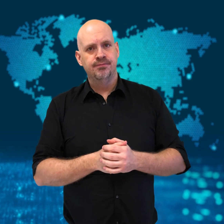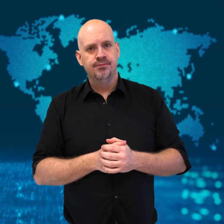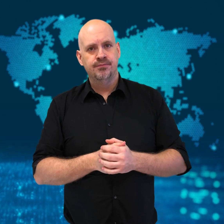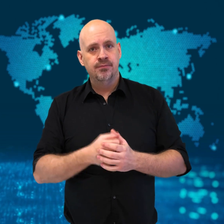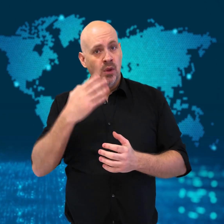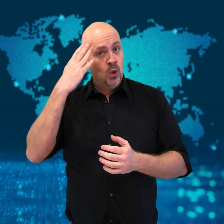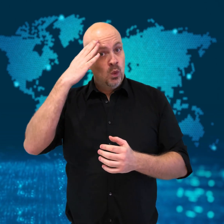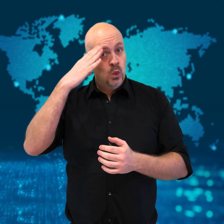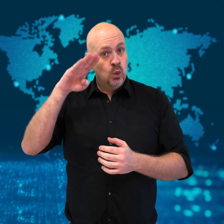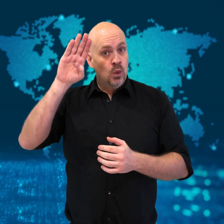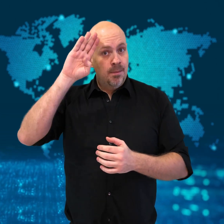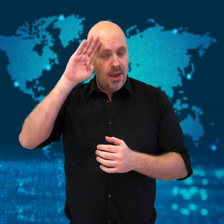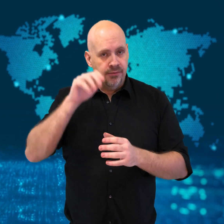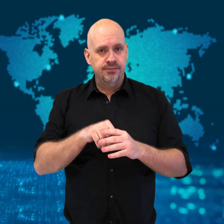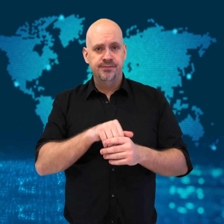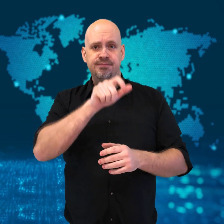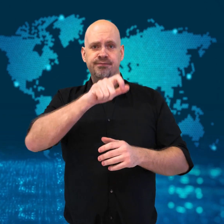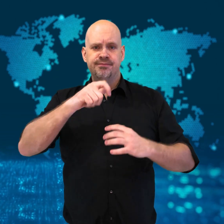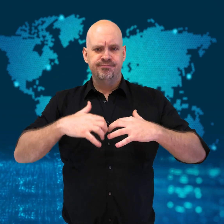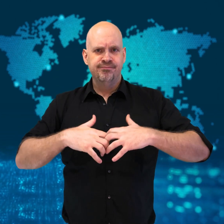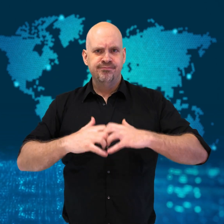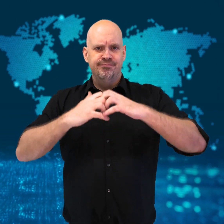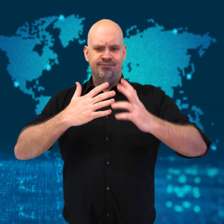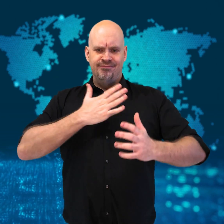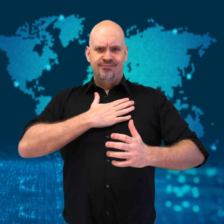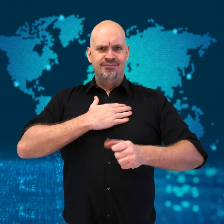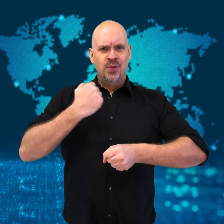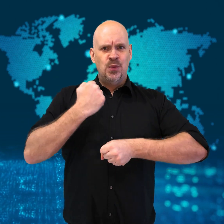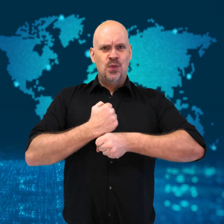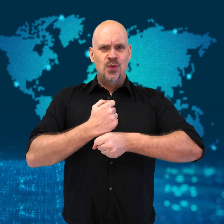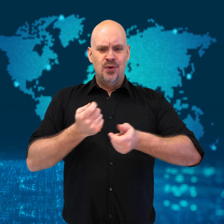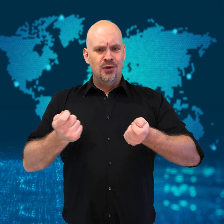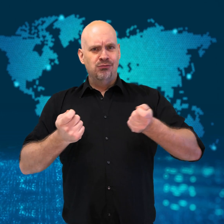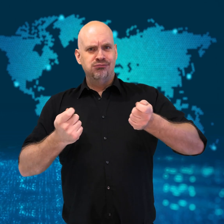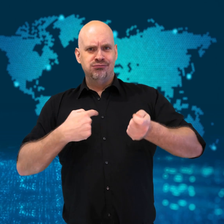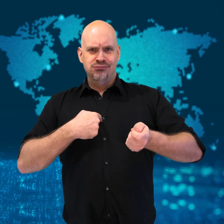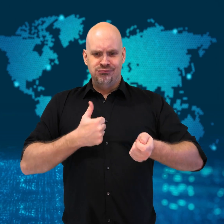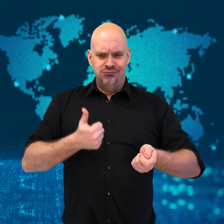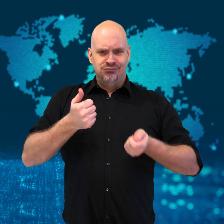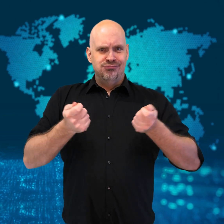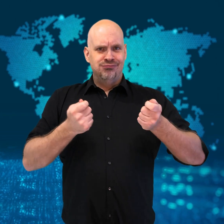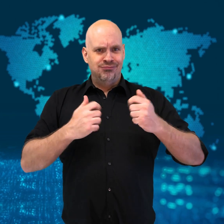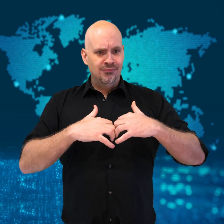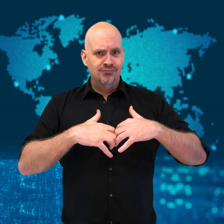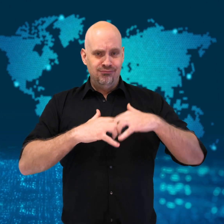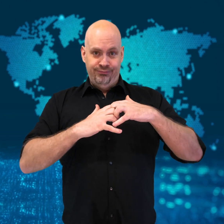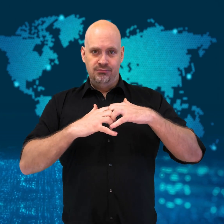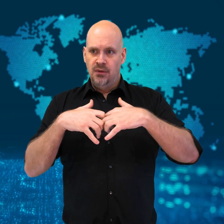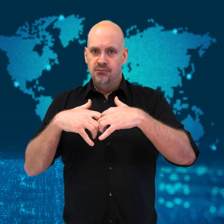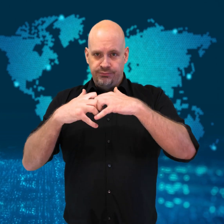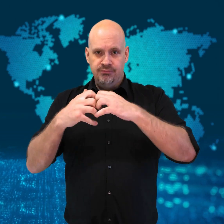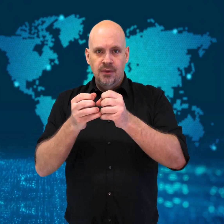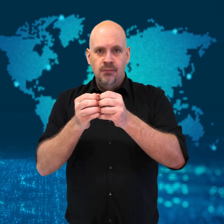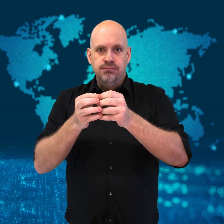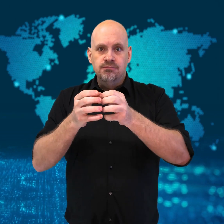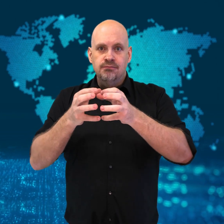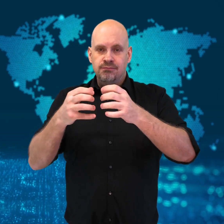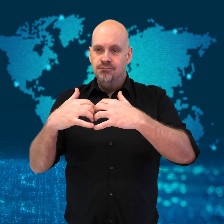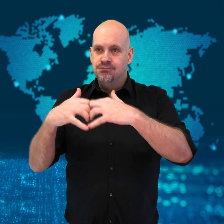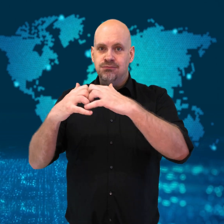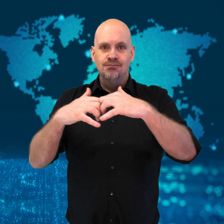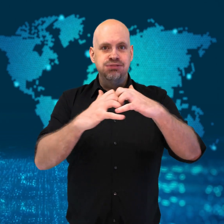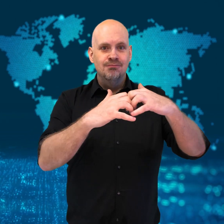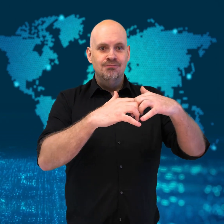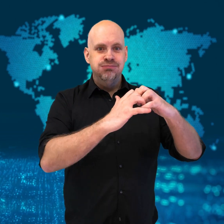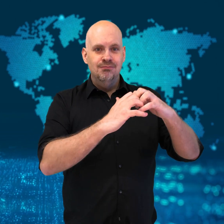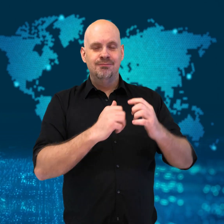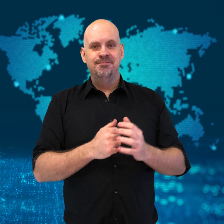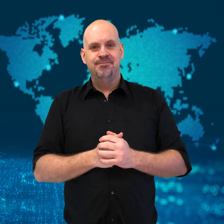Expansion of private businesses